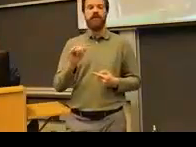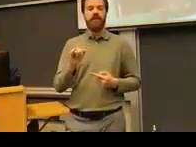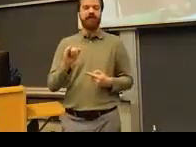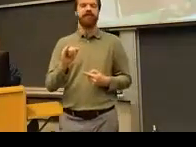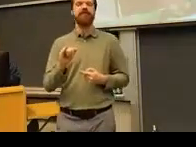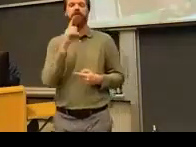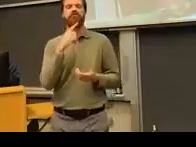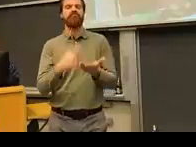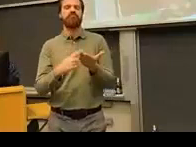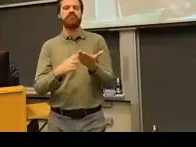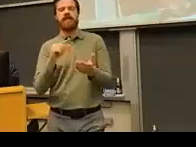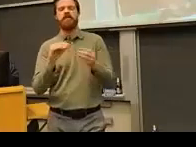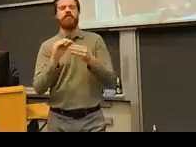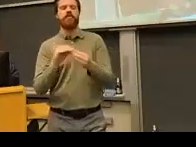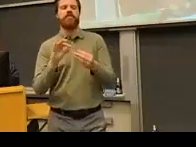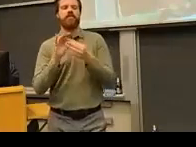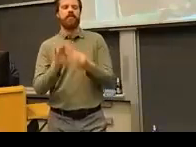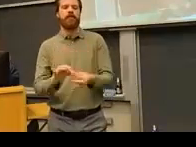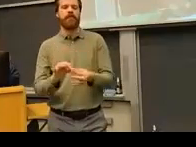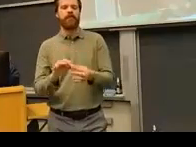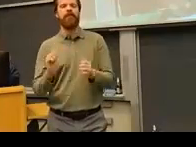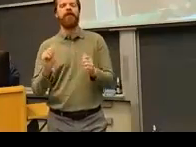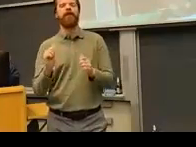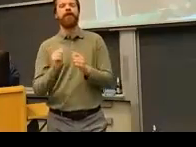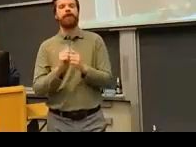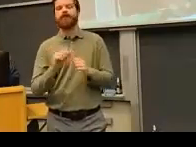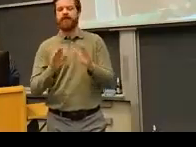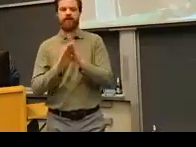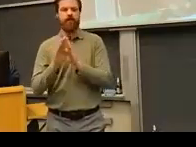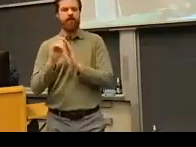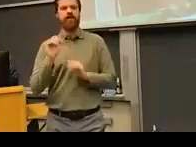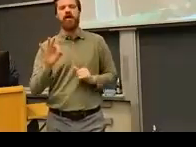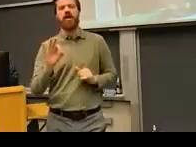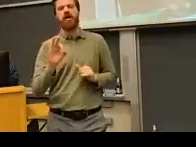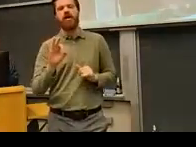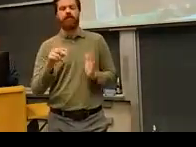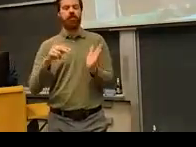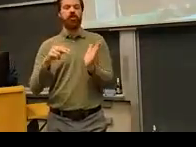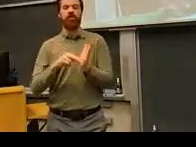little bit about the in more detail about the development of the nursing culture and nursing